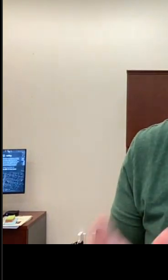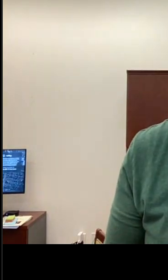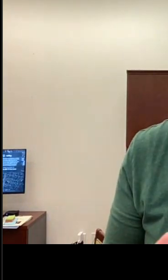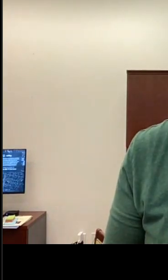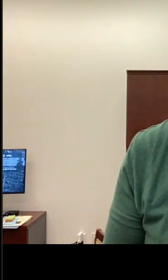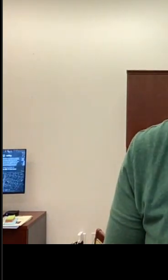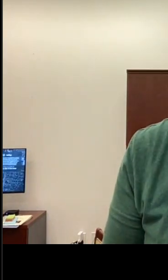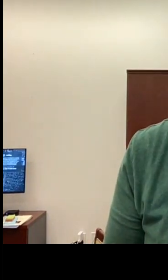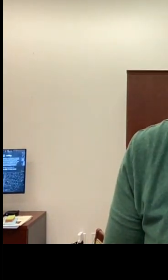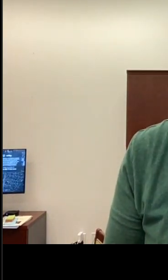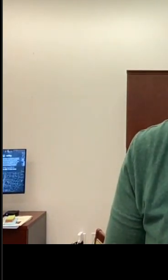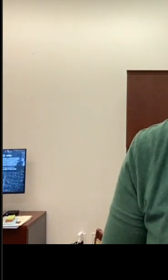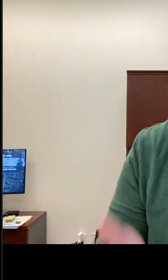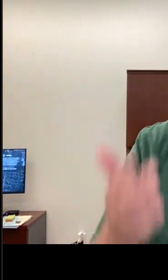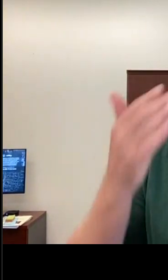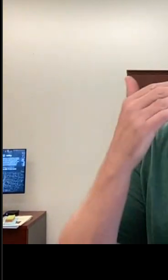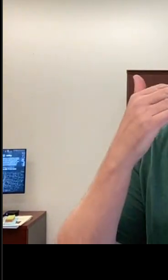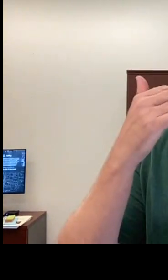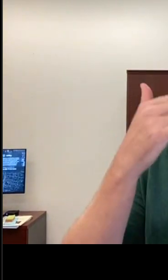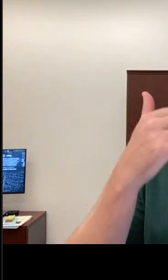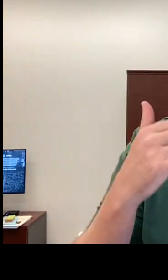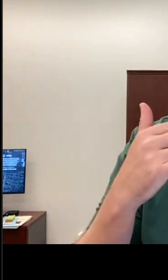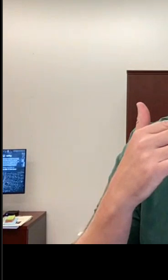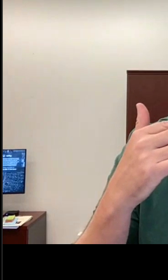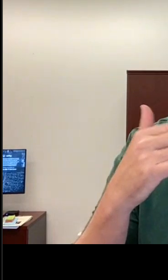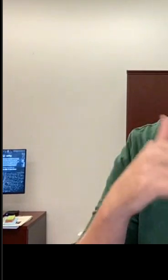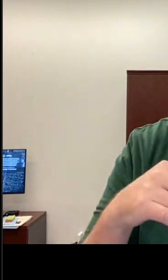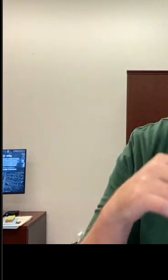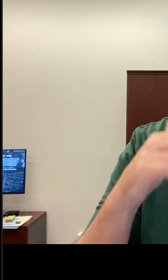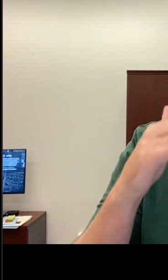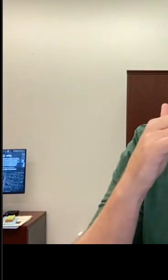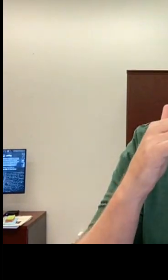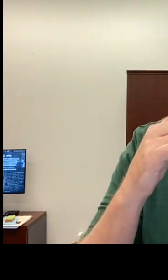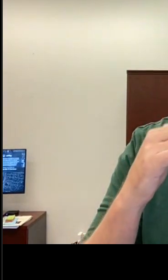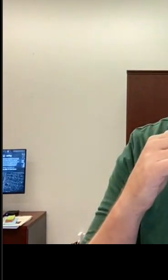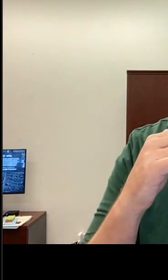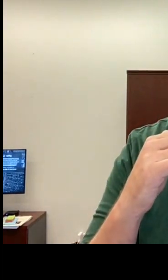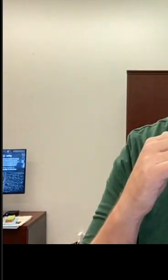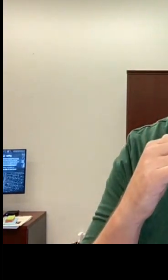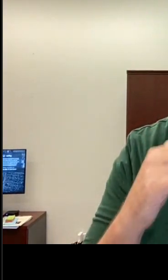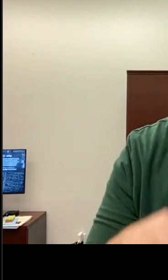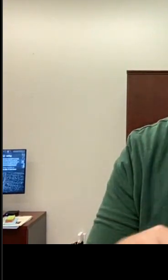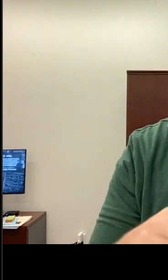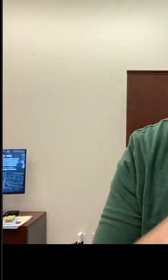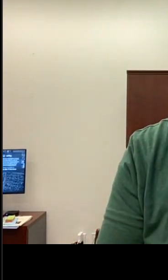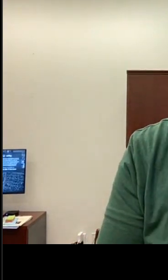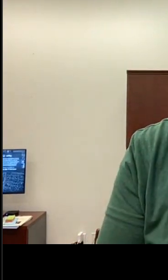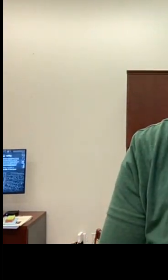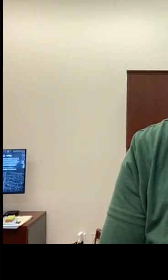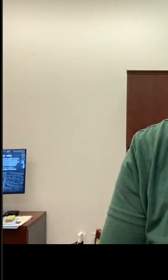are lived out for all of our students?", which often leads you right back to that issue of how to be help people be more included in the life of their school,